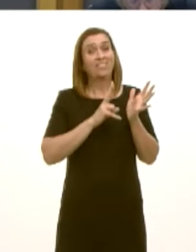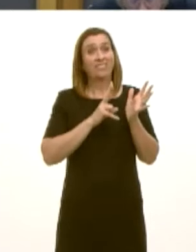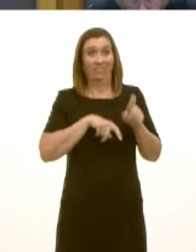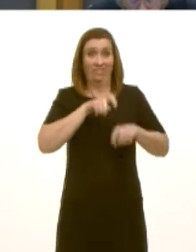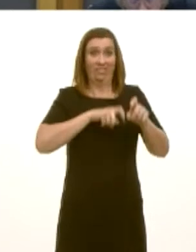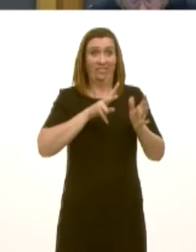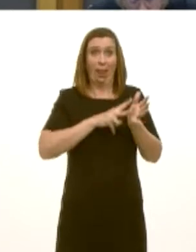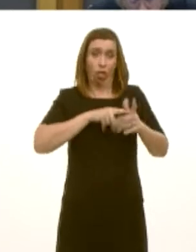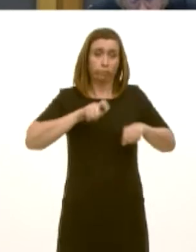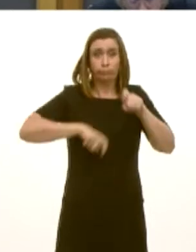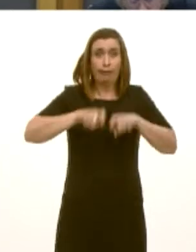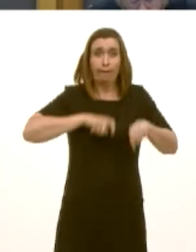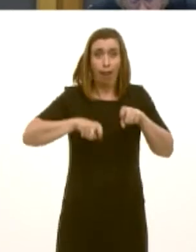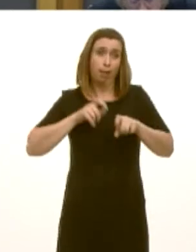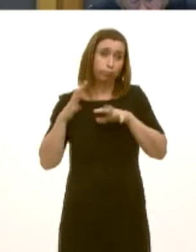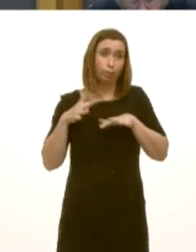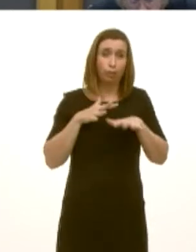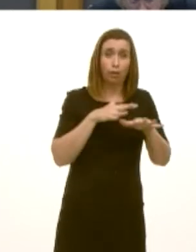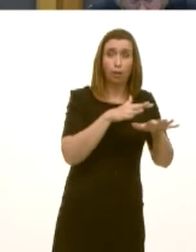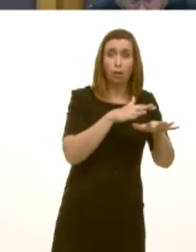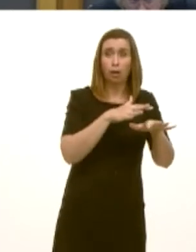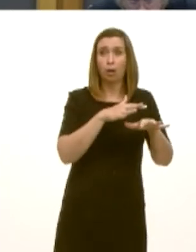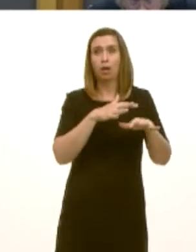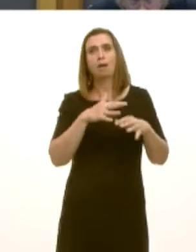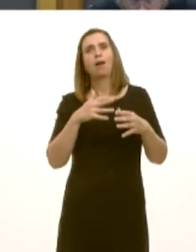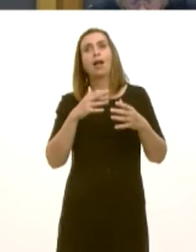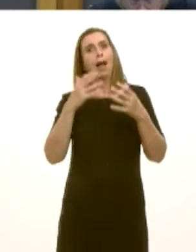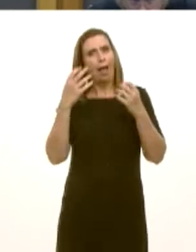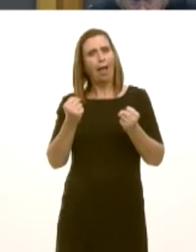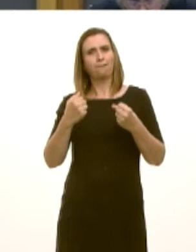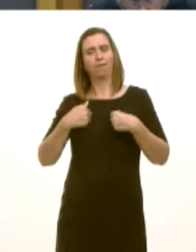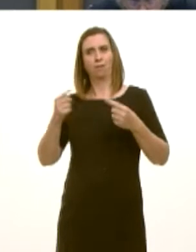big cycling events and the landmark Active Travel (Wales) Act 2013, is helping to build